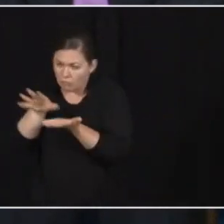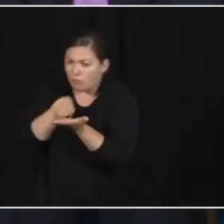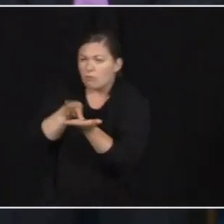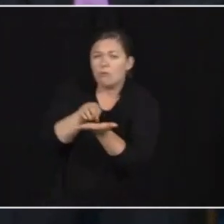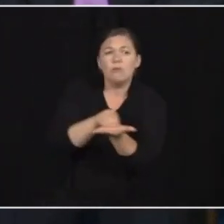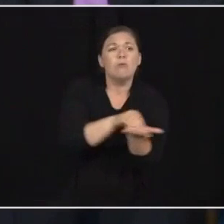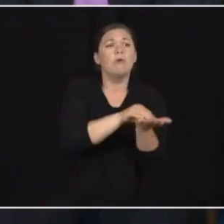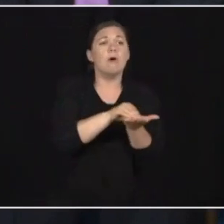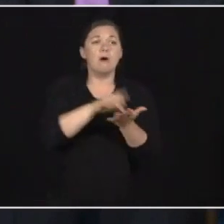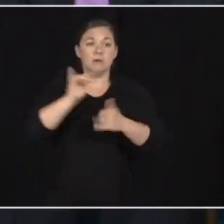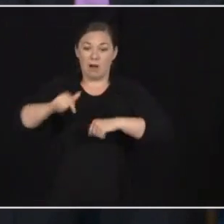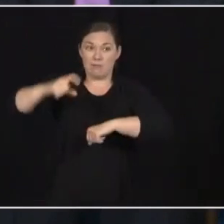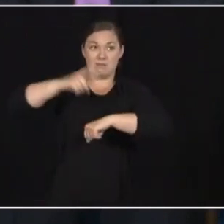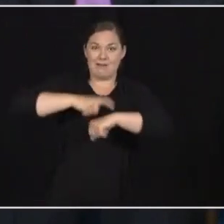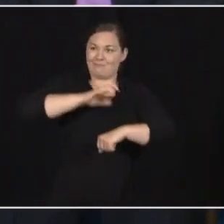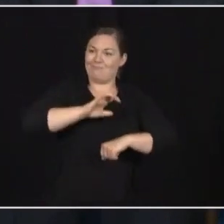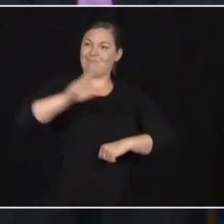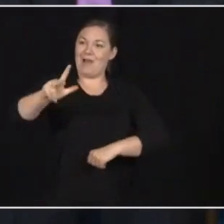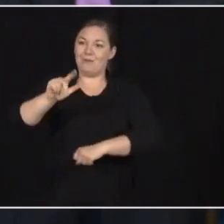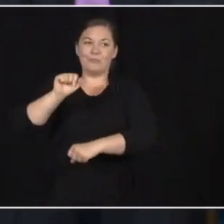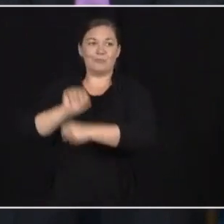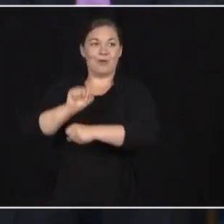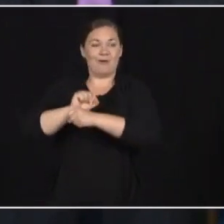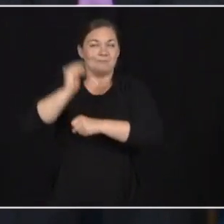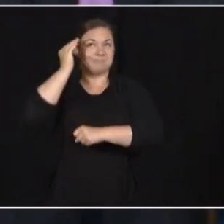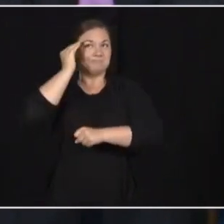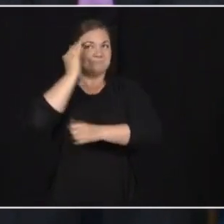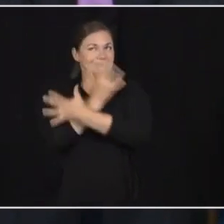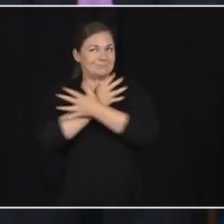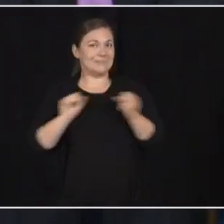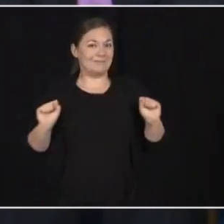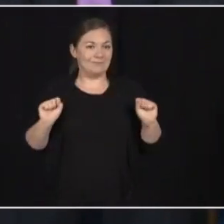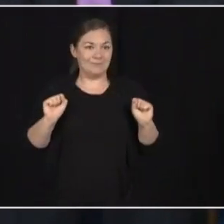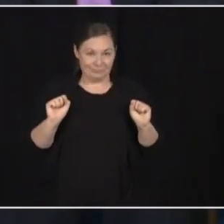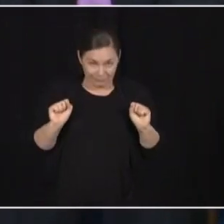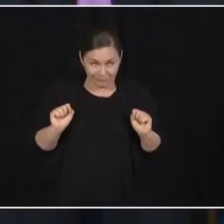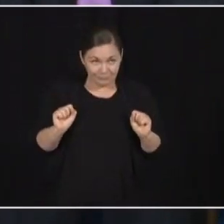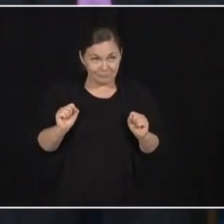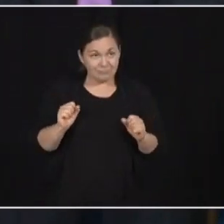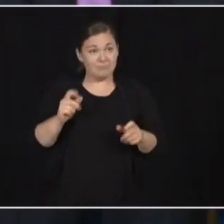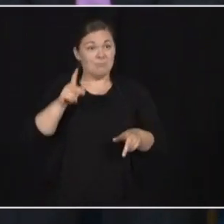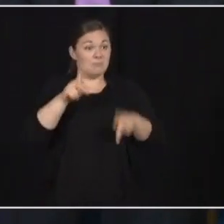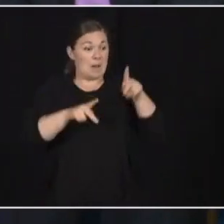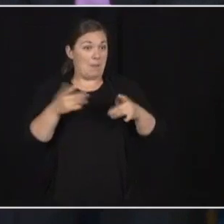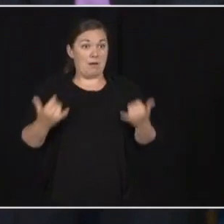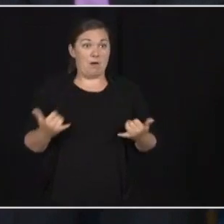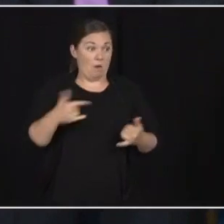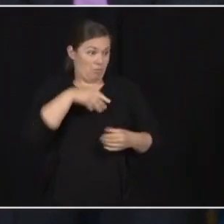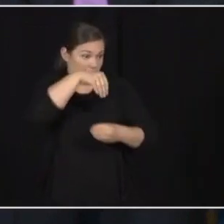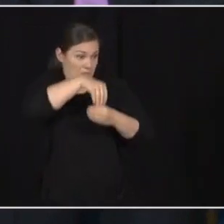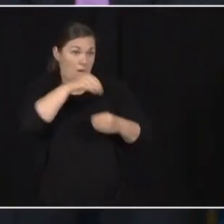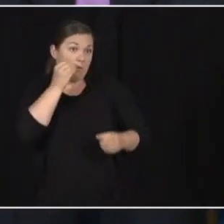or return to the workforce. We are also making it possible for people currently working who are members of workplace joint and